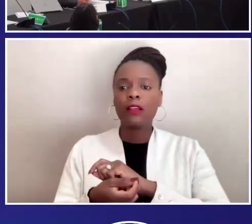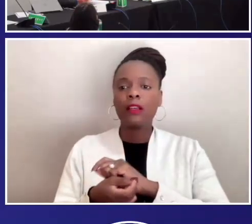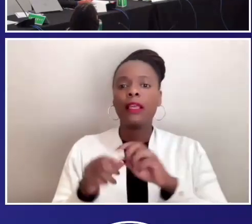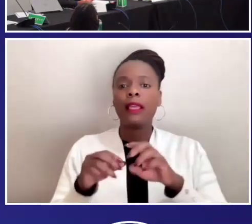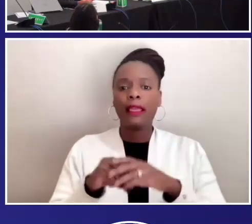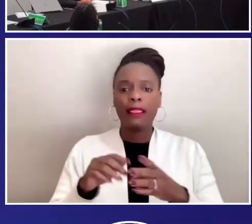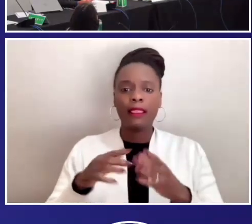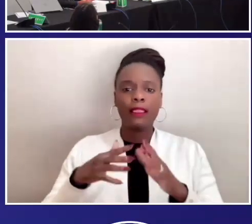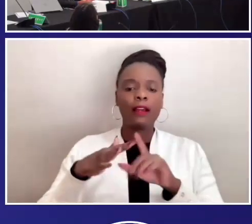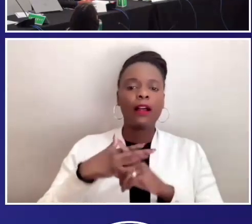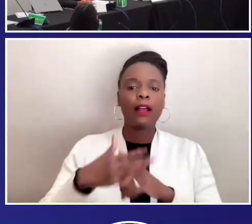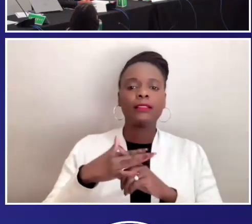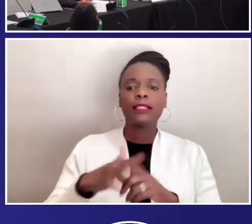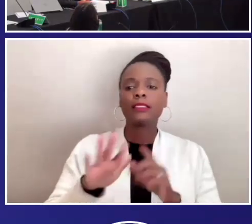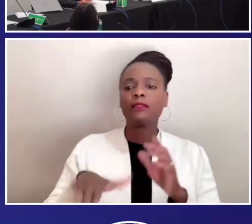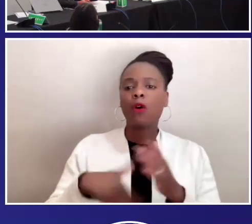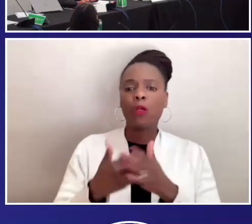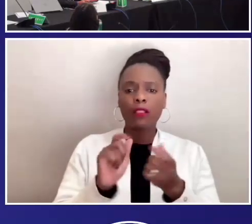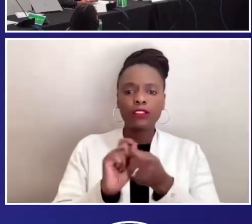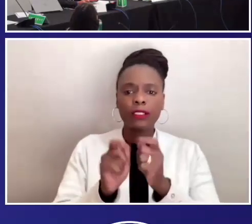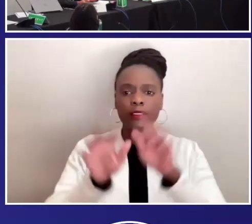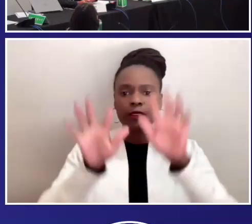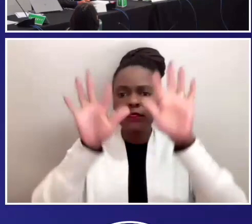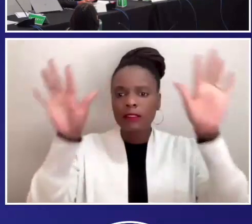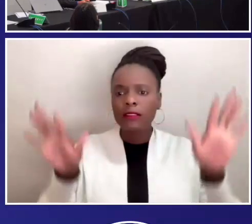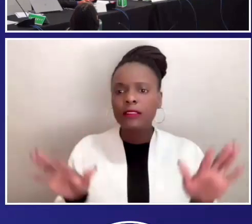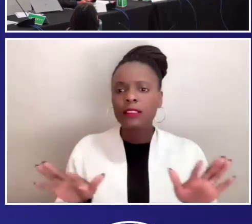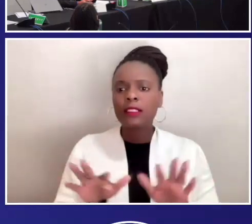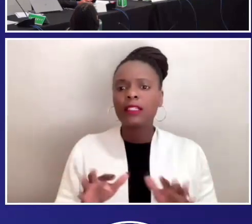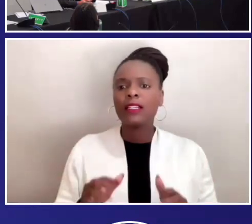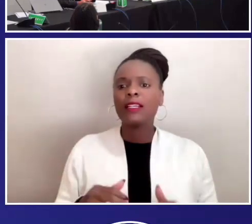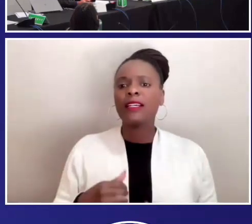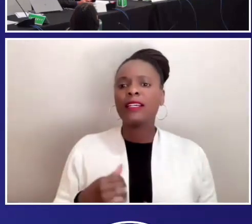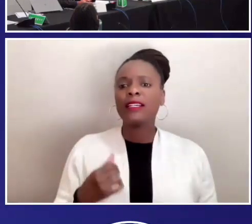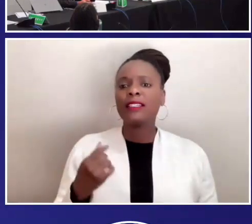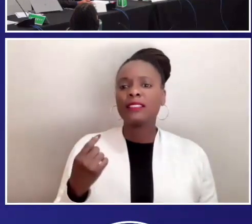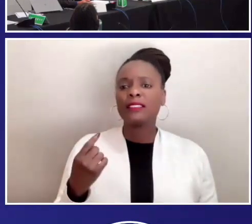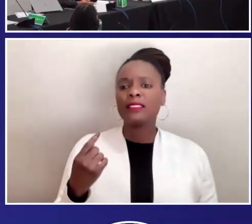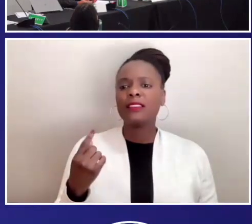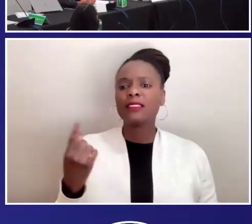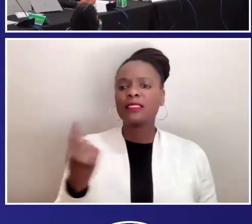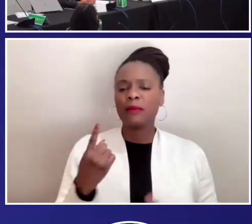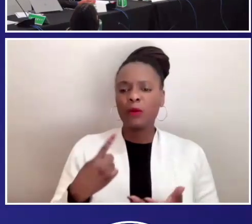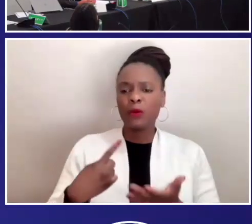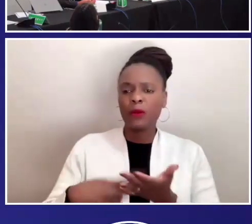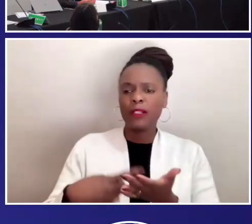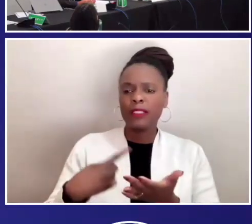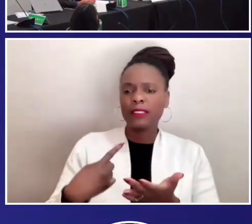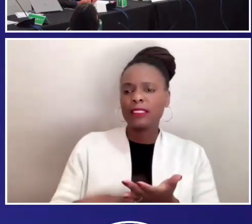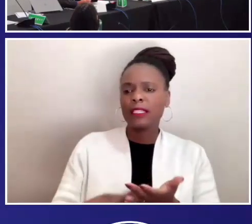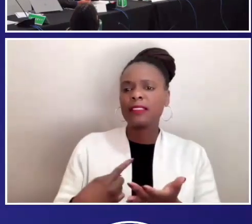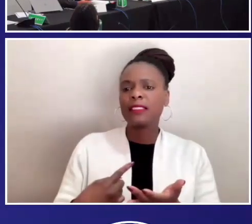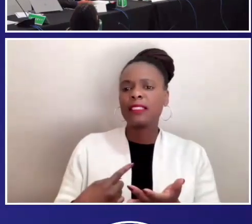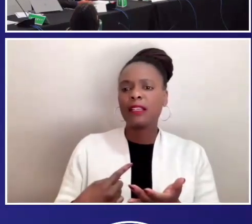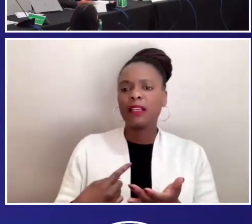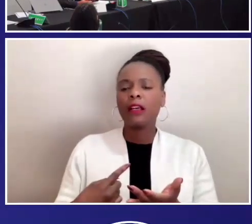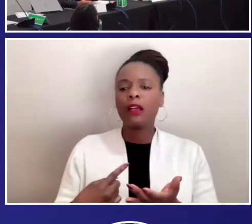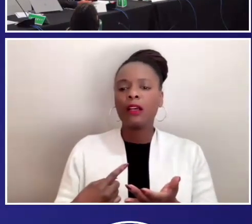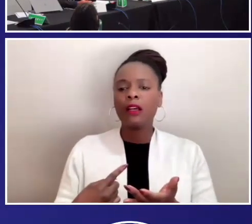it made reference to something that we were discussing in real time and didn't have right in front of us. But before we take a consensus vote, or do we have to kind of do